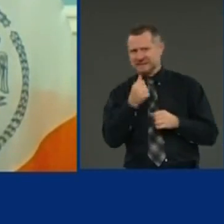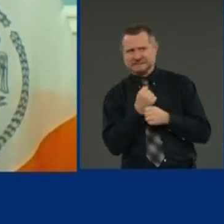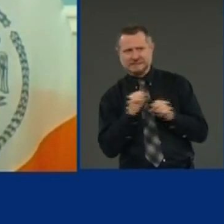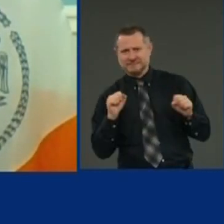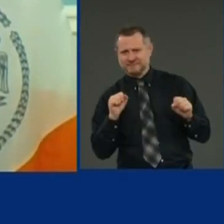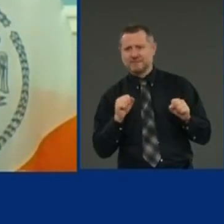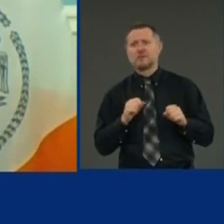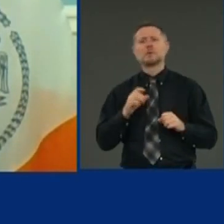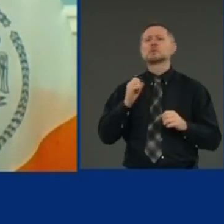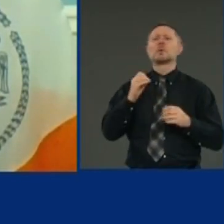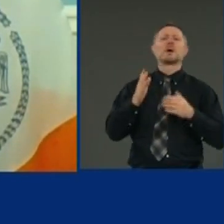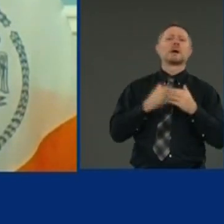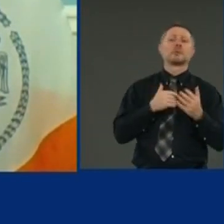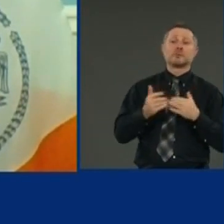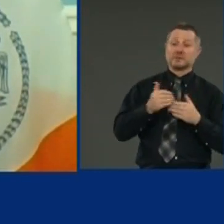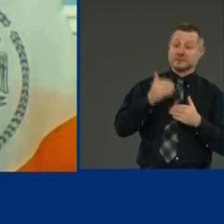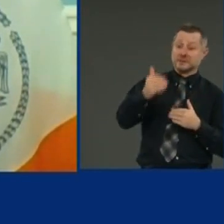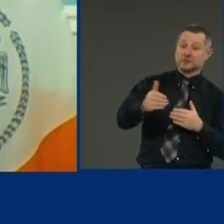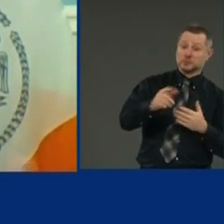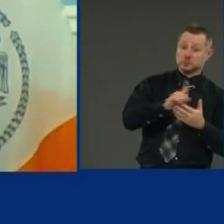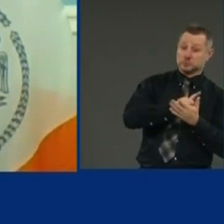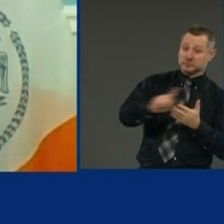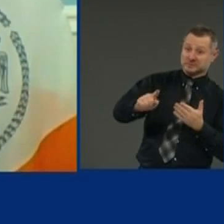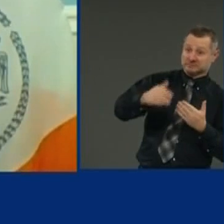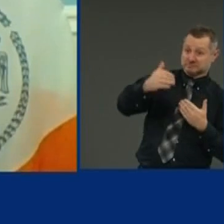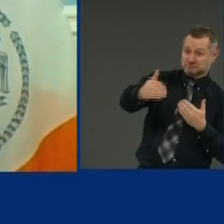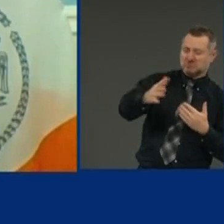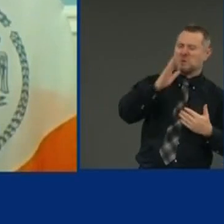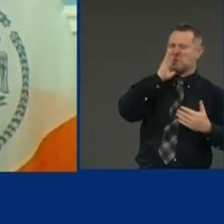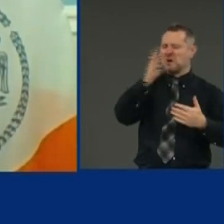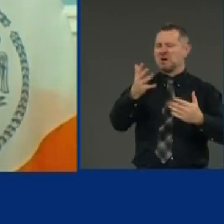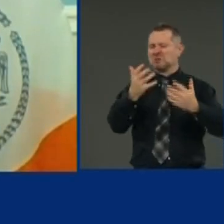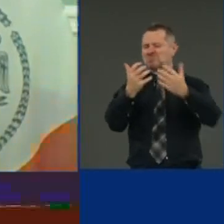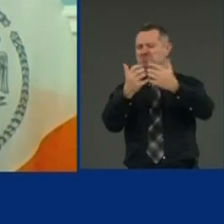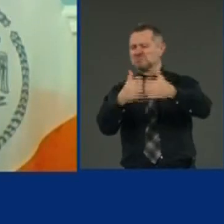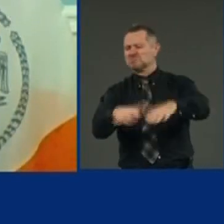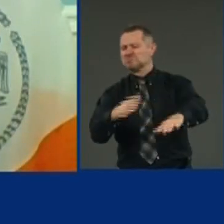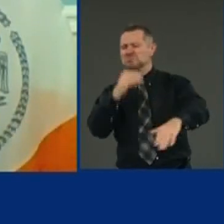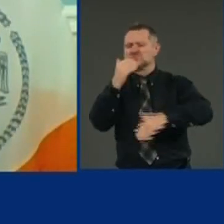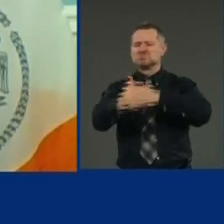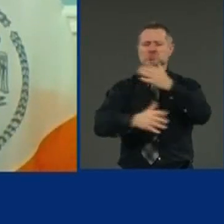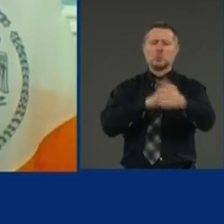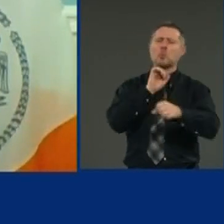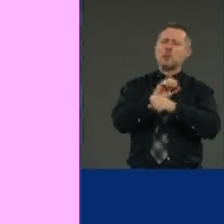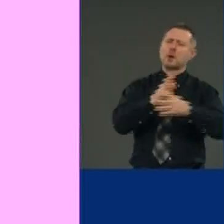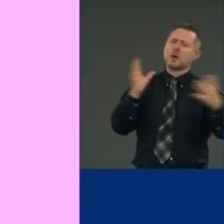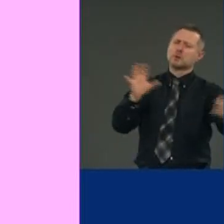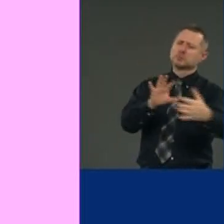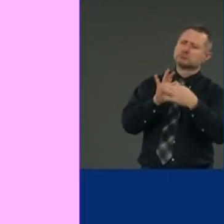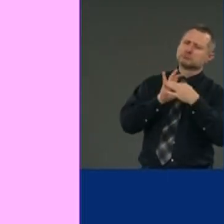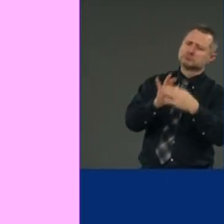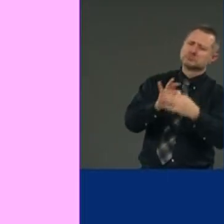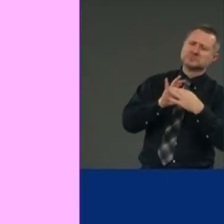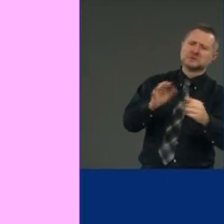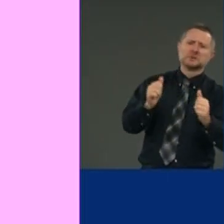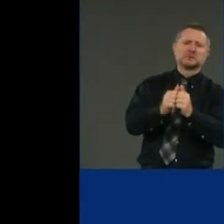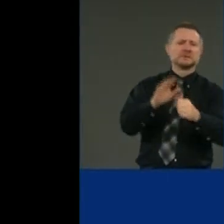I HAVE A LOT LINE FOR WORKERS TO MAKE SURE THEY'RE SAFE AND GETTING THE SUPPORT THEY NEED. THIS NEXT WEEK WE WILL BE ABLE TO IMPLEMENT ALL OF THAT.